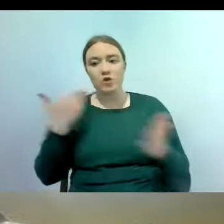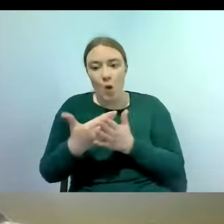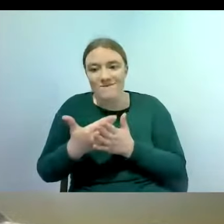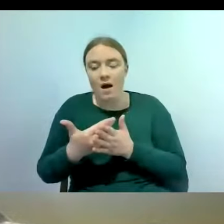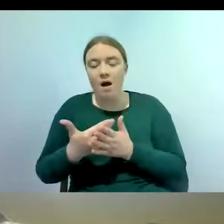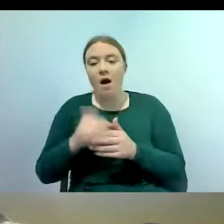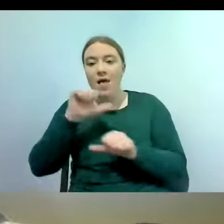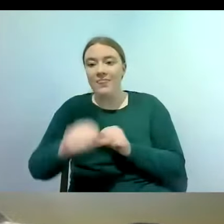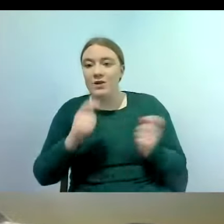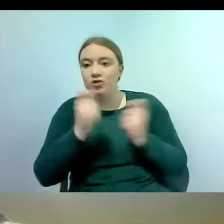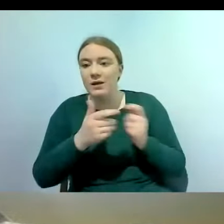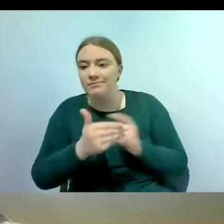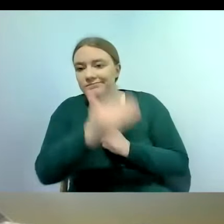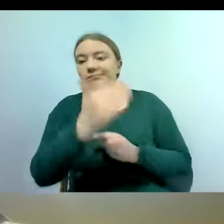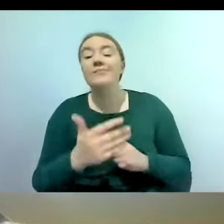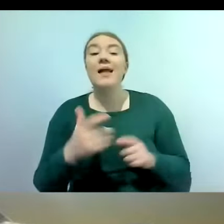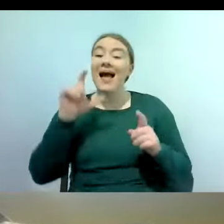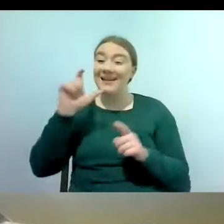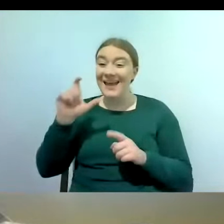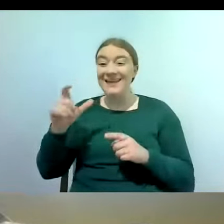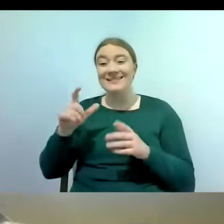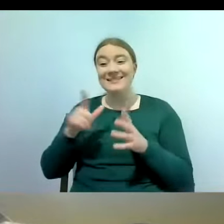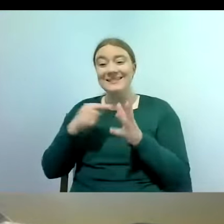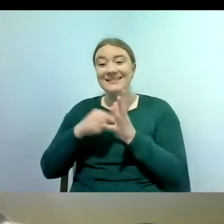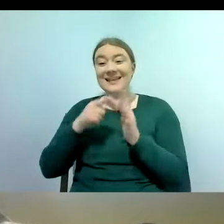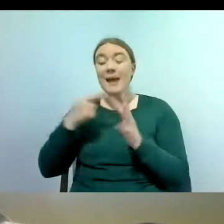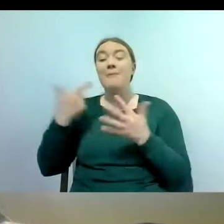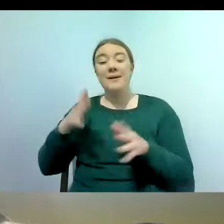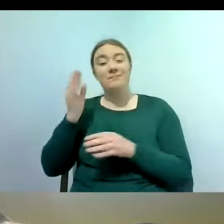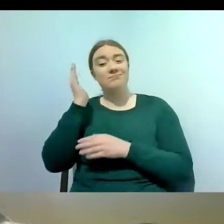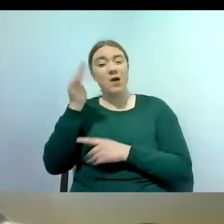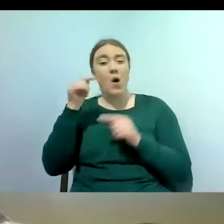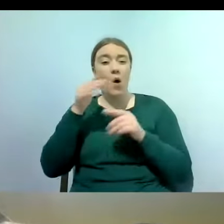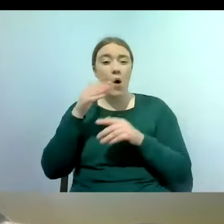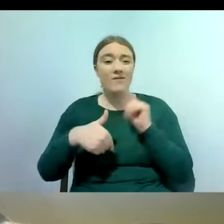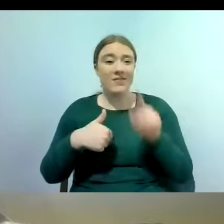catie's touched on this but just to refresh you acoustic telemetry is the main methodology that